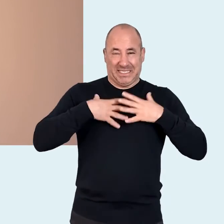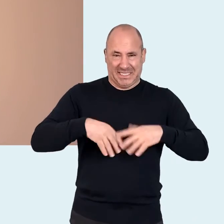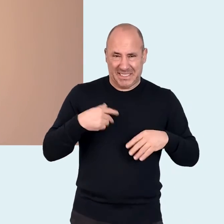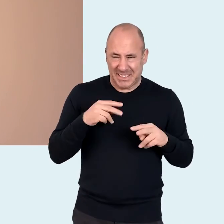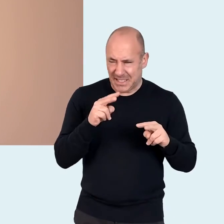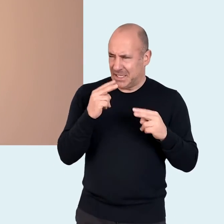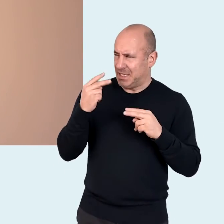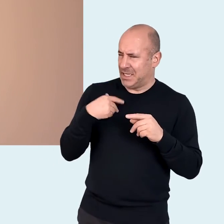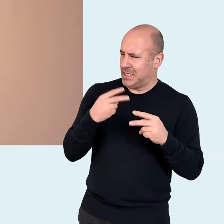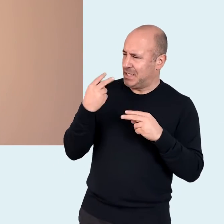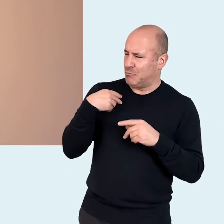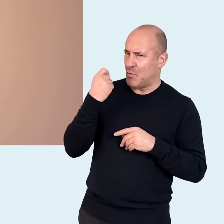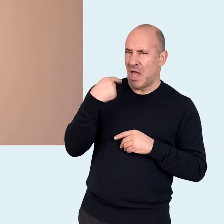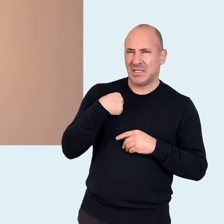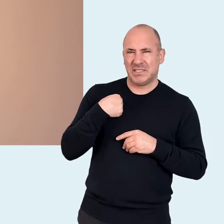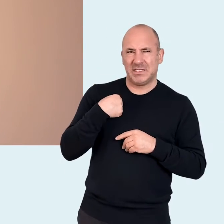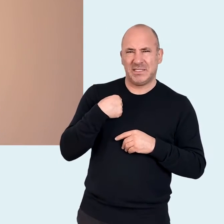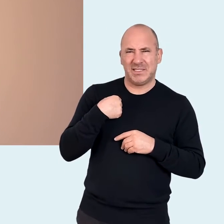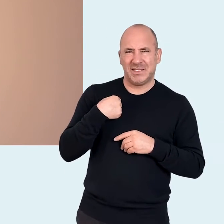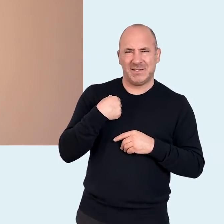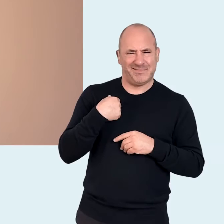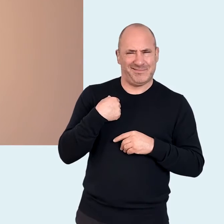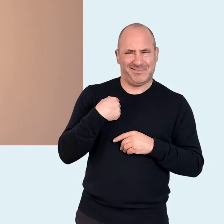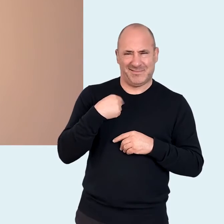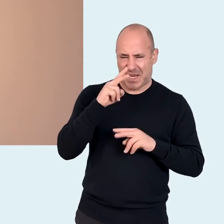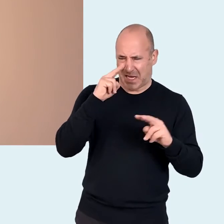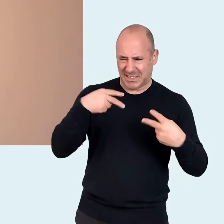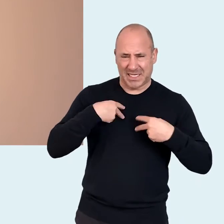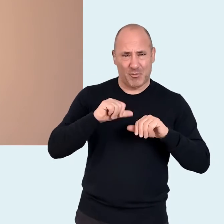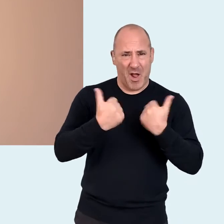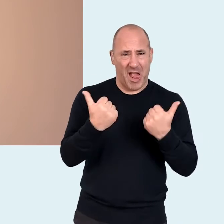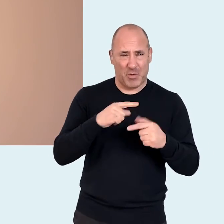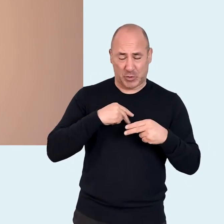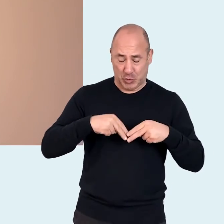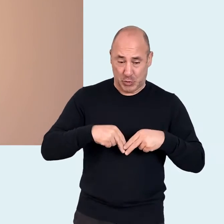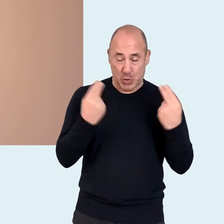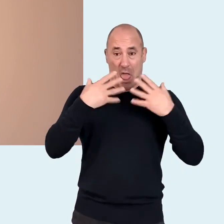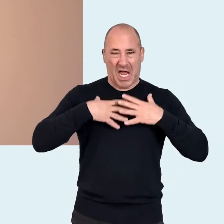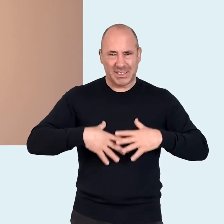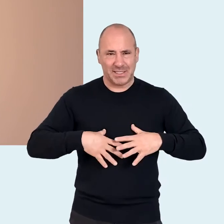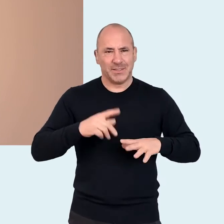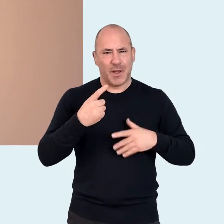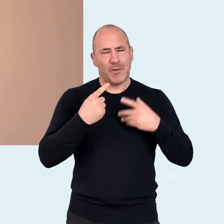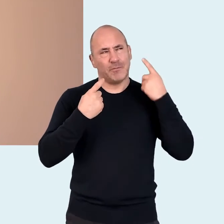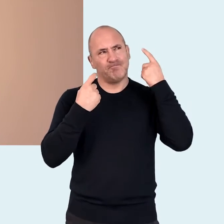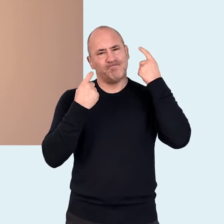I've done some things before where I've worn light clothes and I've looked back and thought,